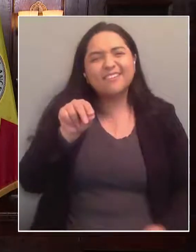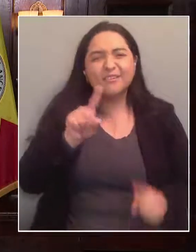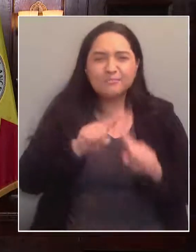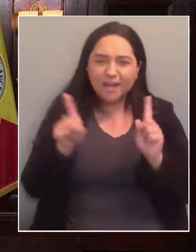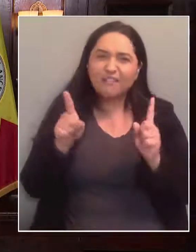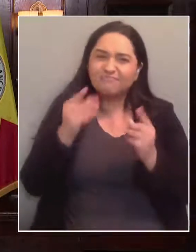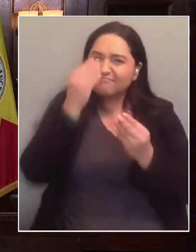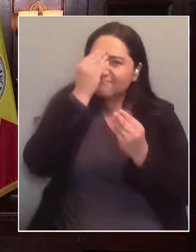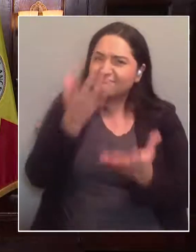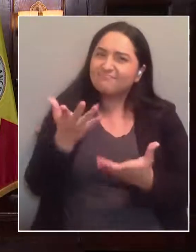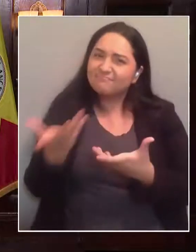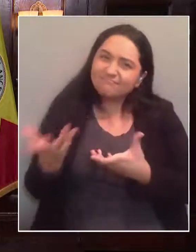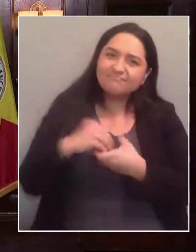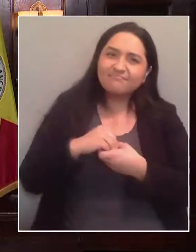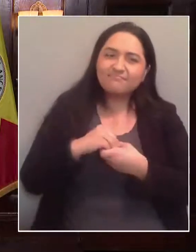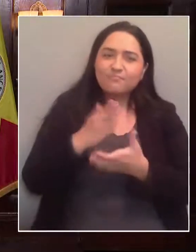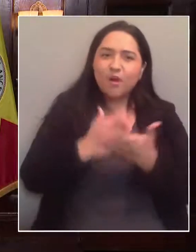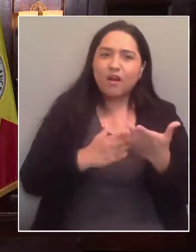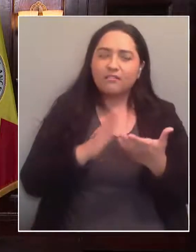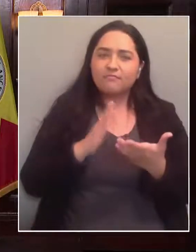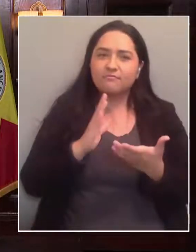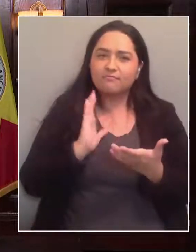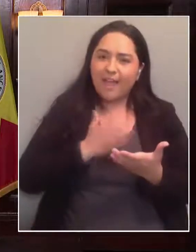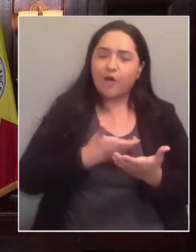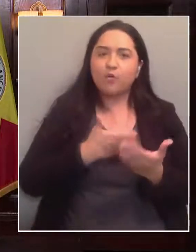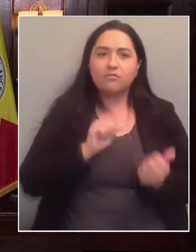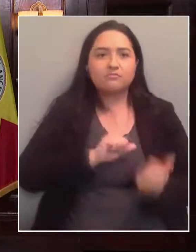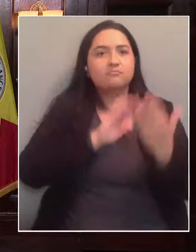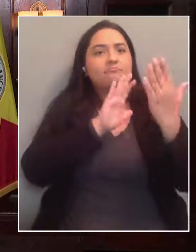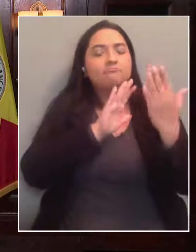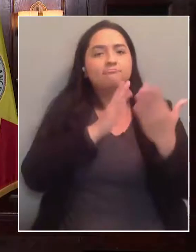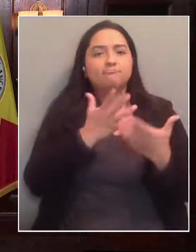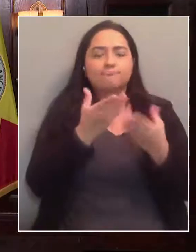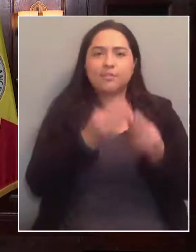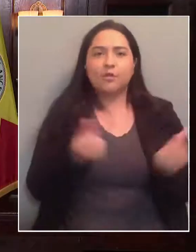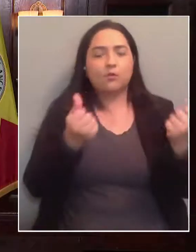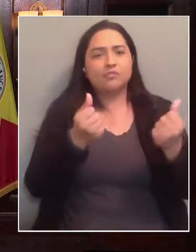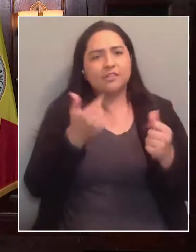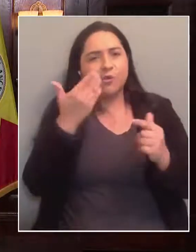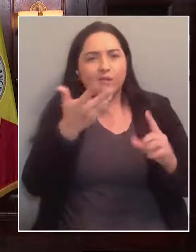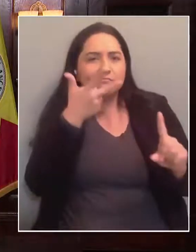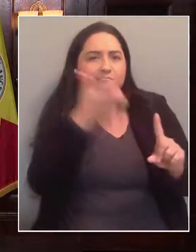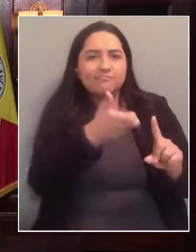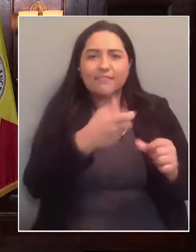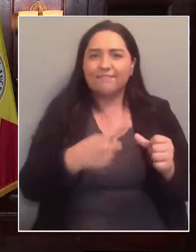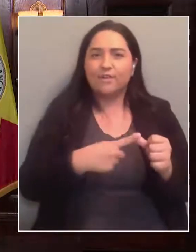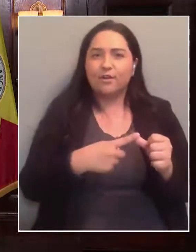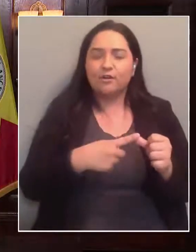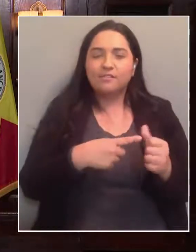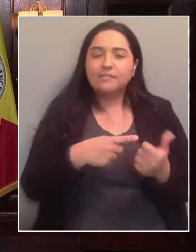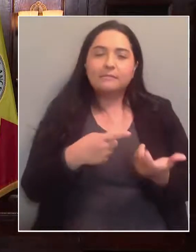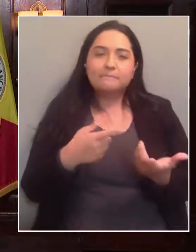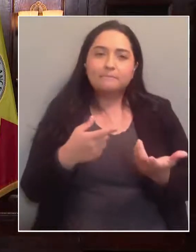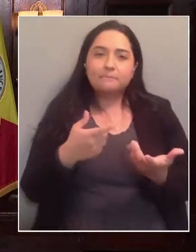WOULD PUT IT INTO SOMEBODY ELSE'S ARM. I DON'T THINK THAT'S CONSPIRACY THAT SOME ARE SAYING, HEY I